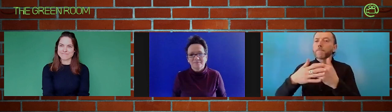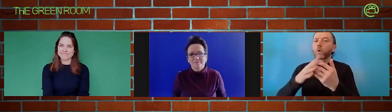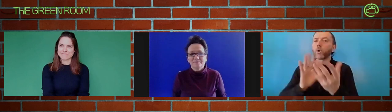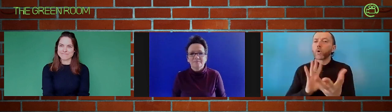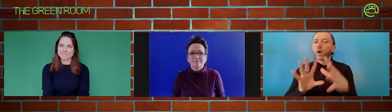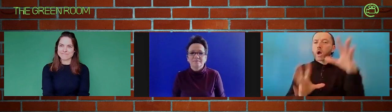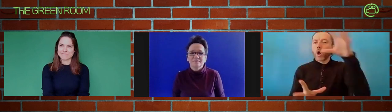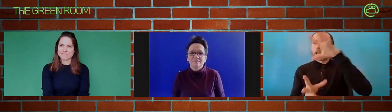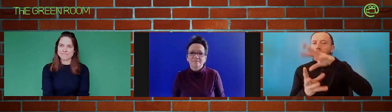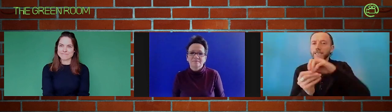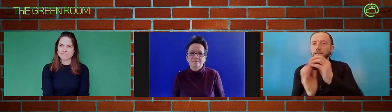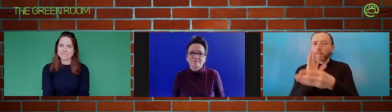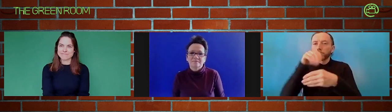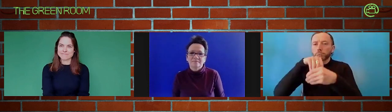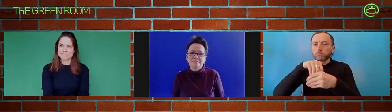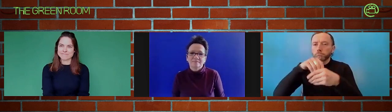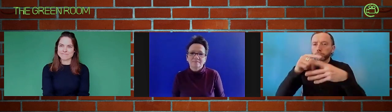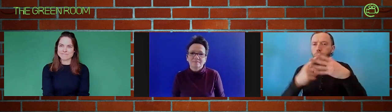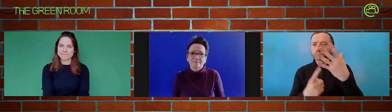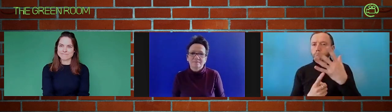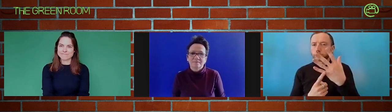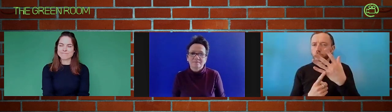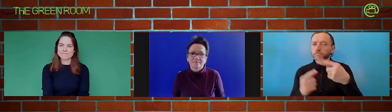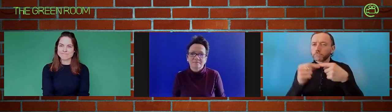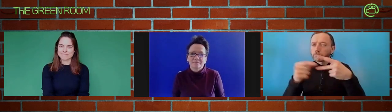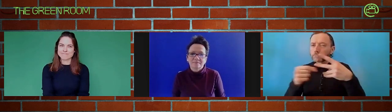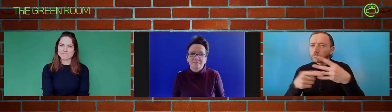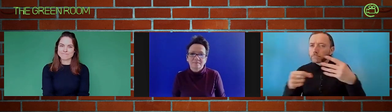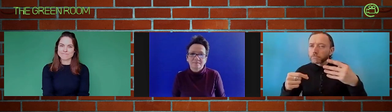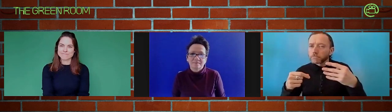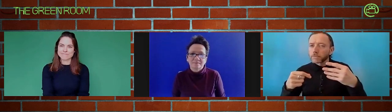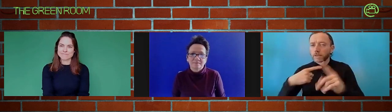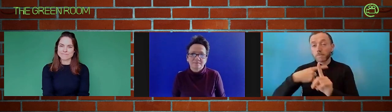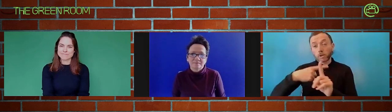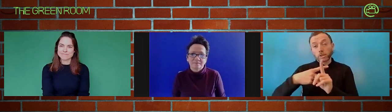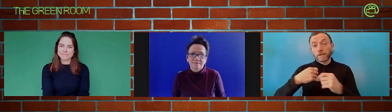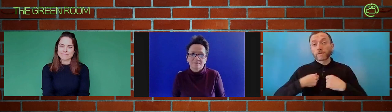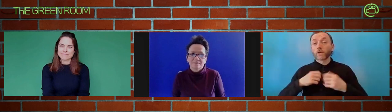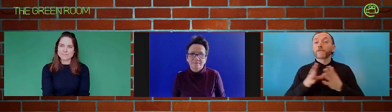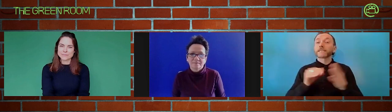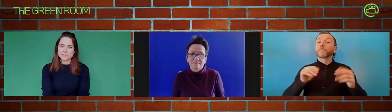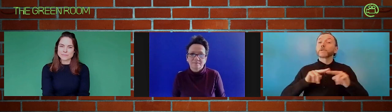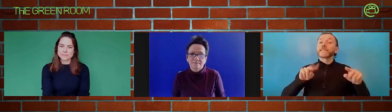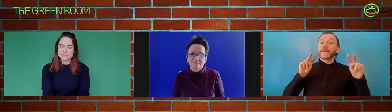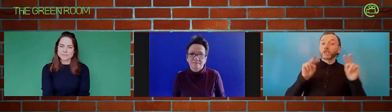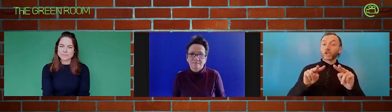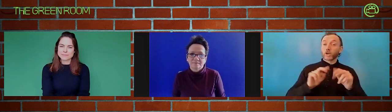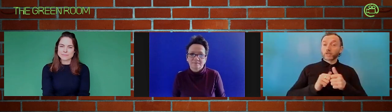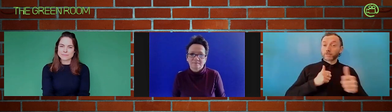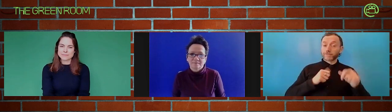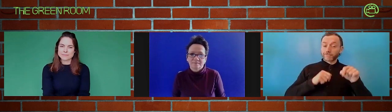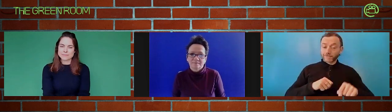Which is very positive. So Stage Sight is from a backstage angle, obviously, Act for Change was from